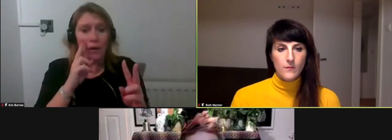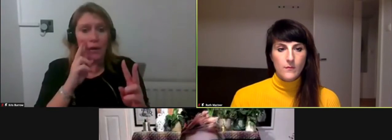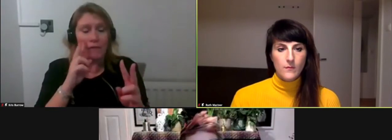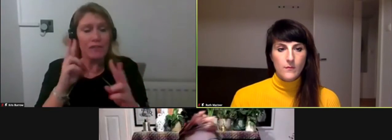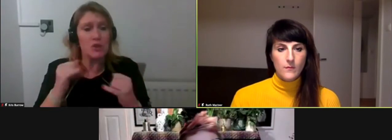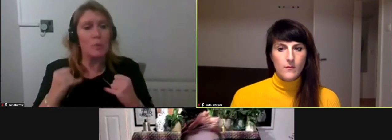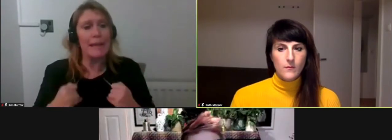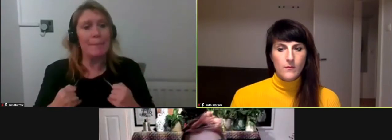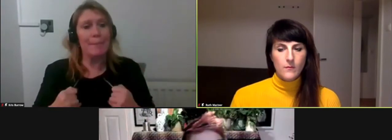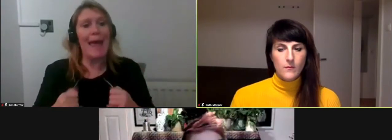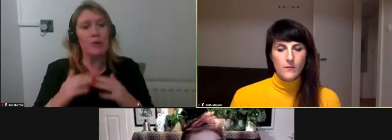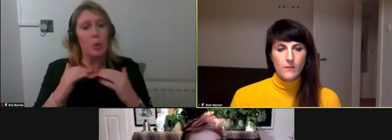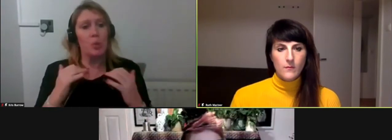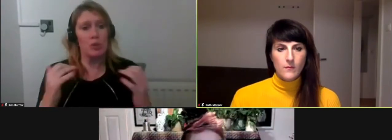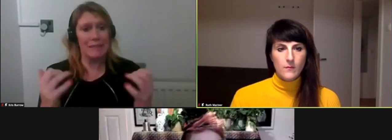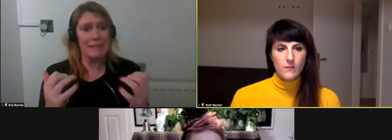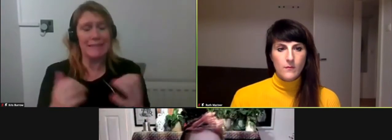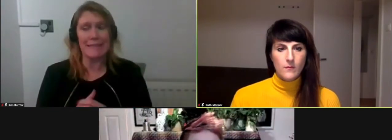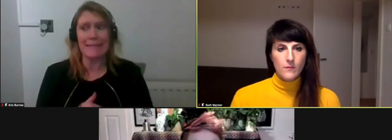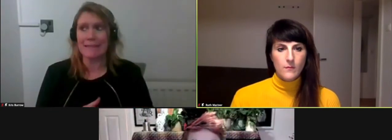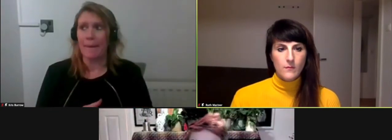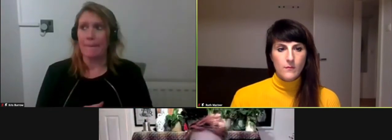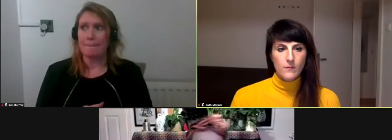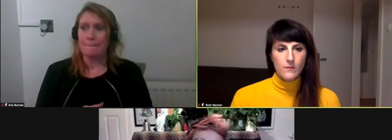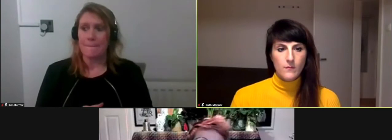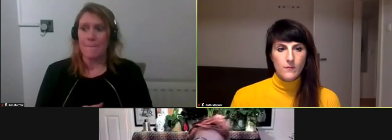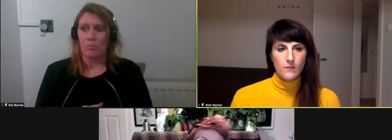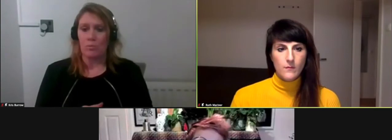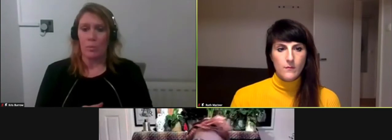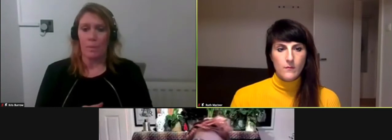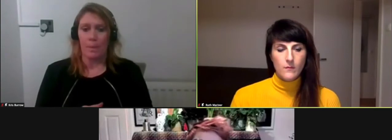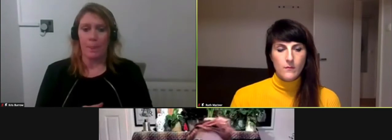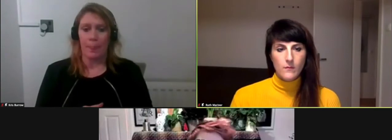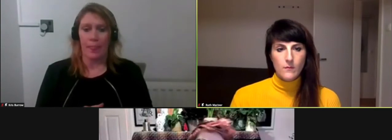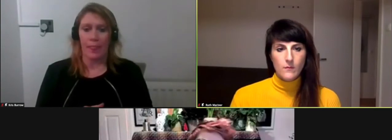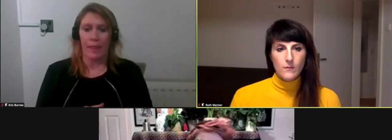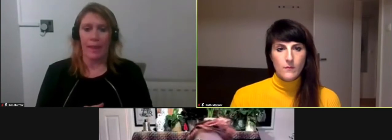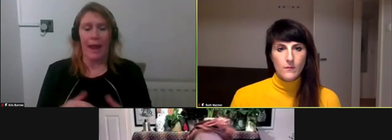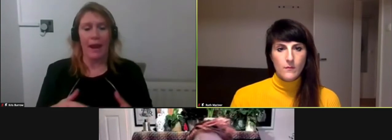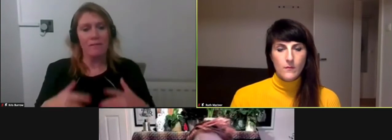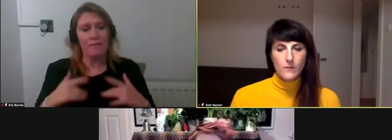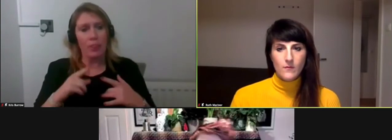would be a brilliant way to magnify the oral aural experience of the work, that